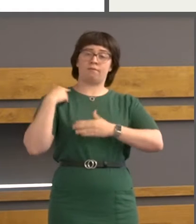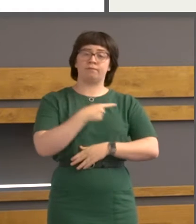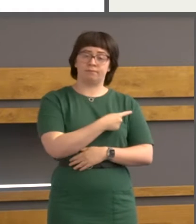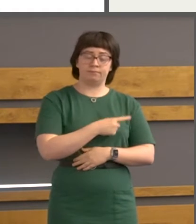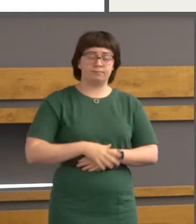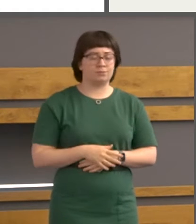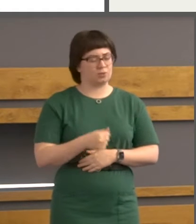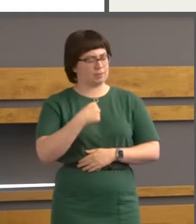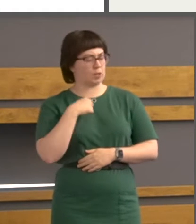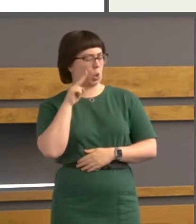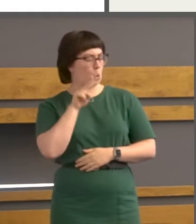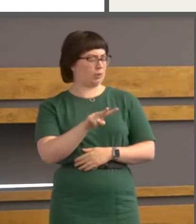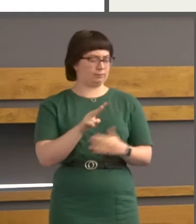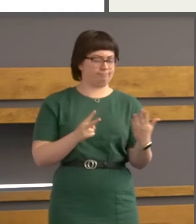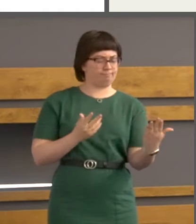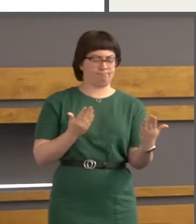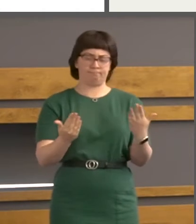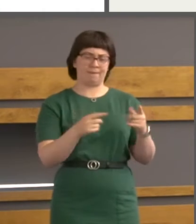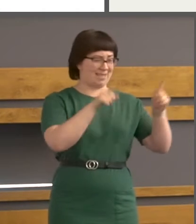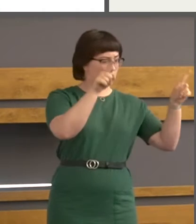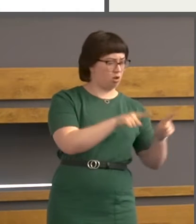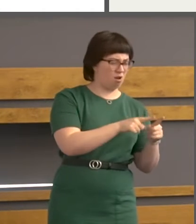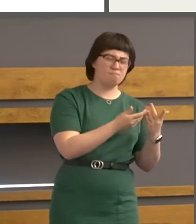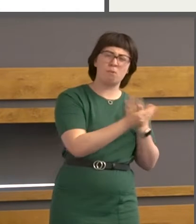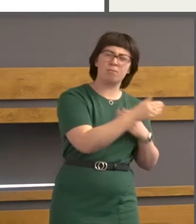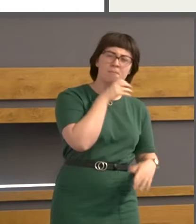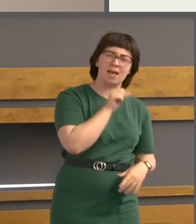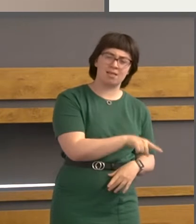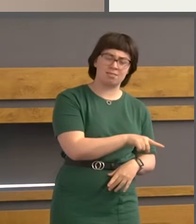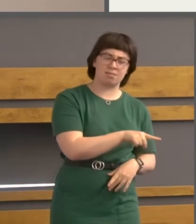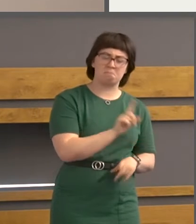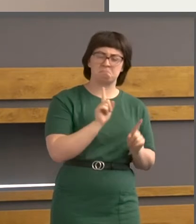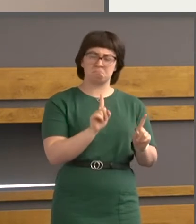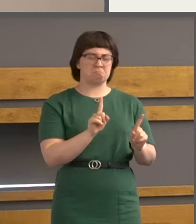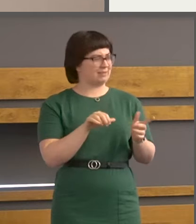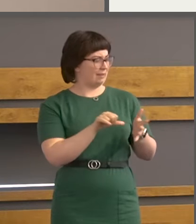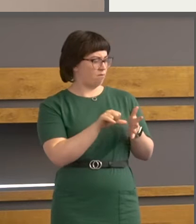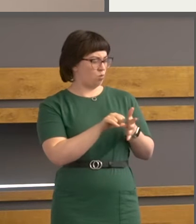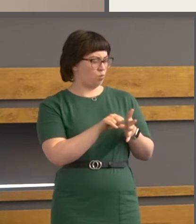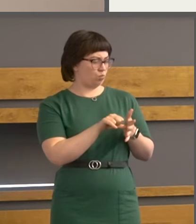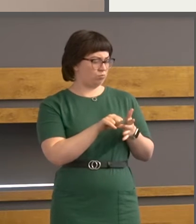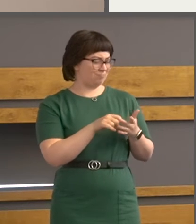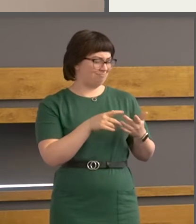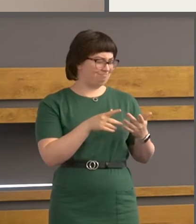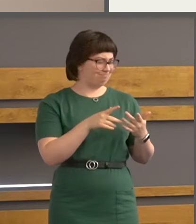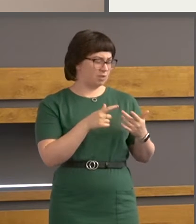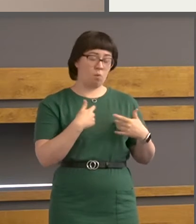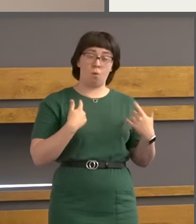when I was looking at the photographs of India, they were primarily men and it was more difficult for me to find images